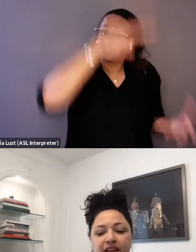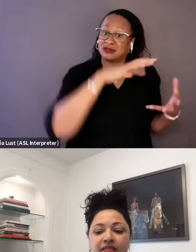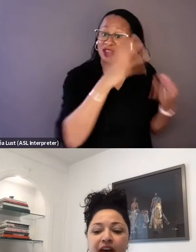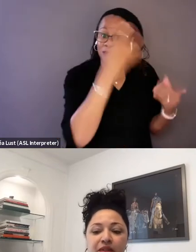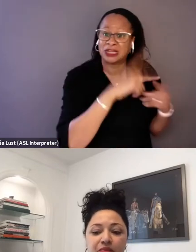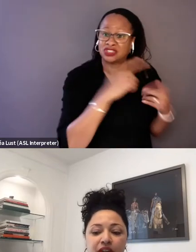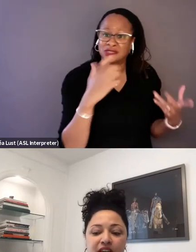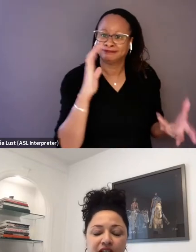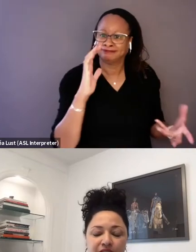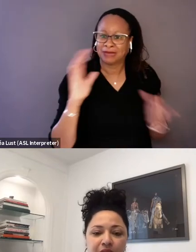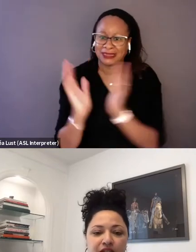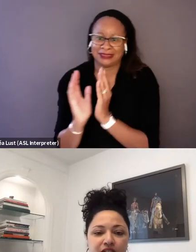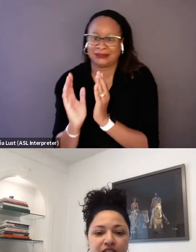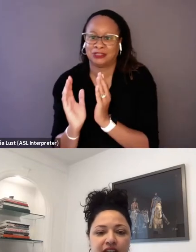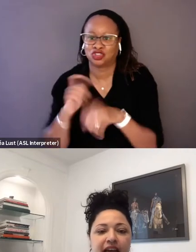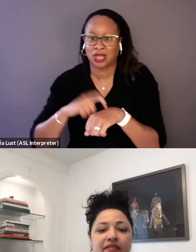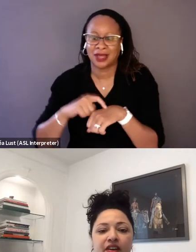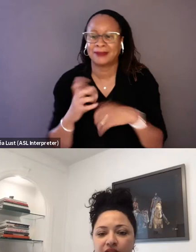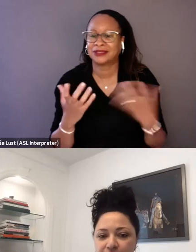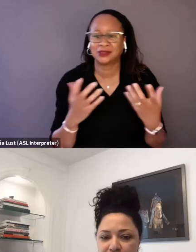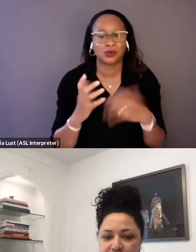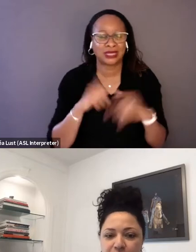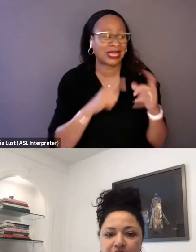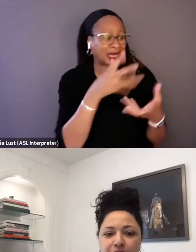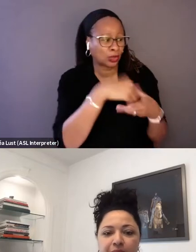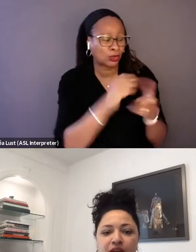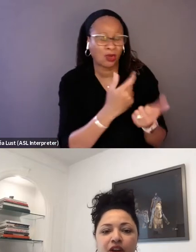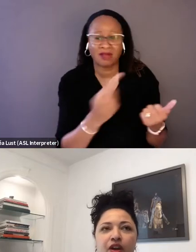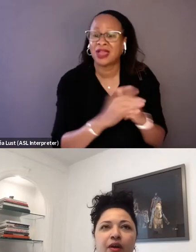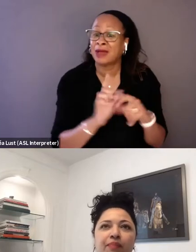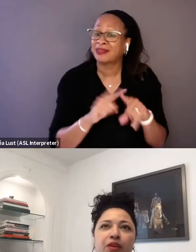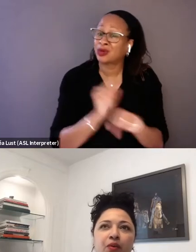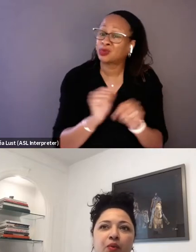and that was looking at the filmmakers and having conversations with them about, you know,